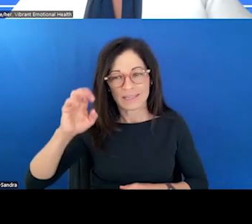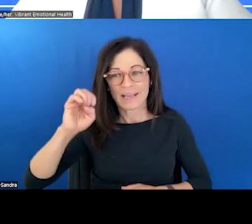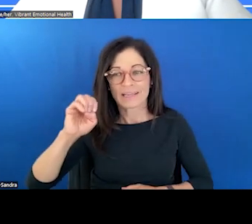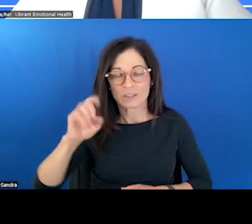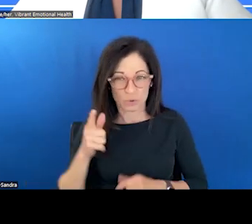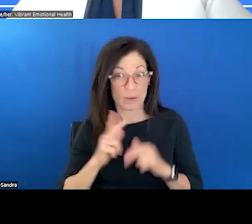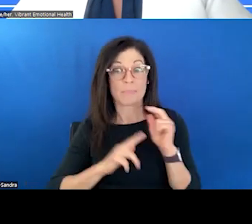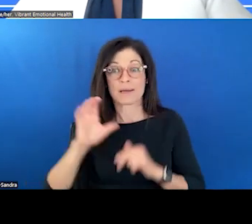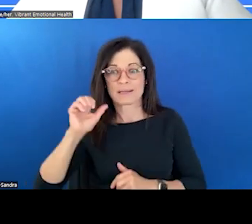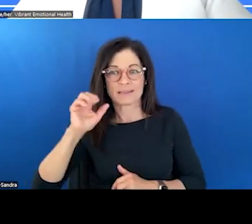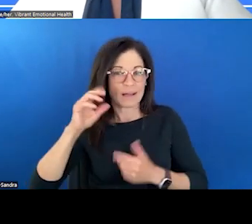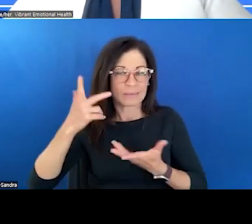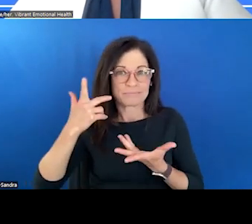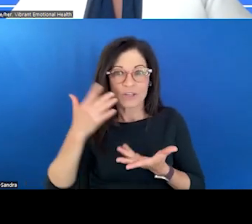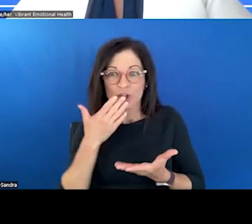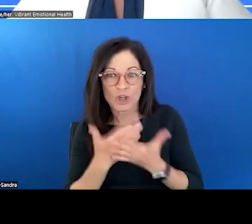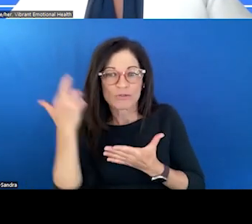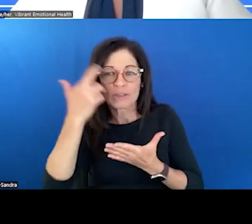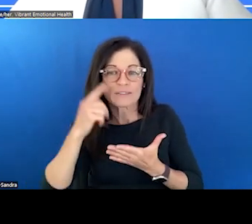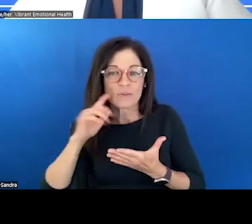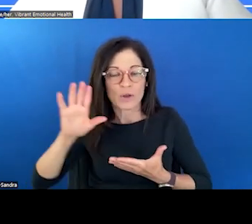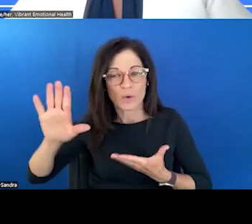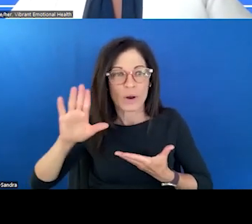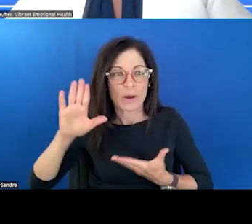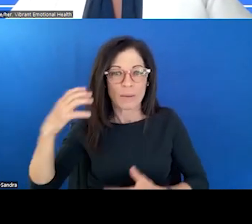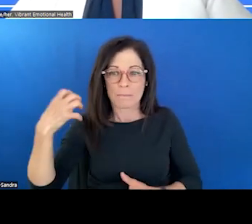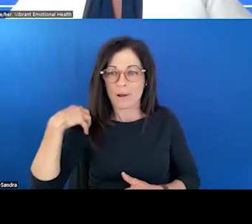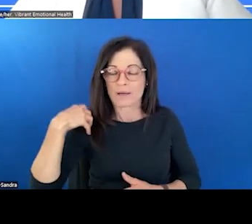BOSS OR ORGANIZATION OF WHY YOU SHOULD ATTEND, BUT IT IS GOING TO